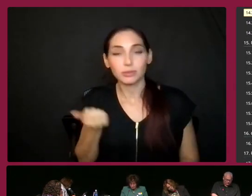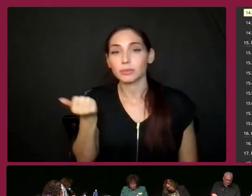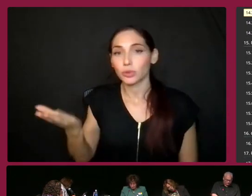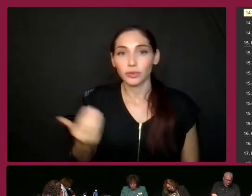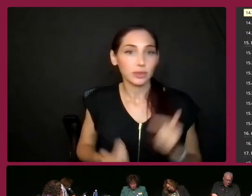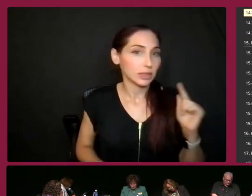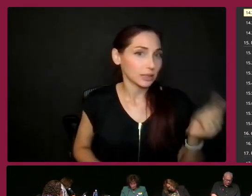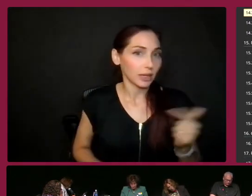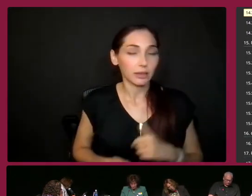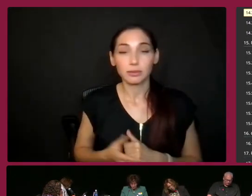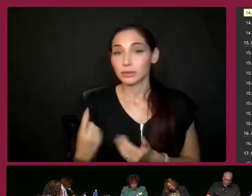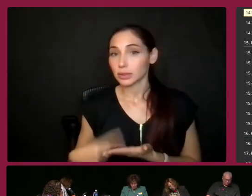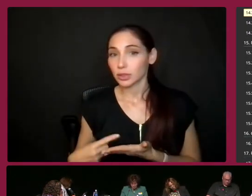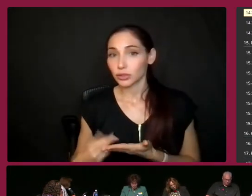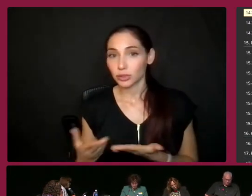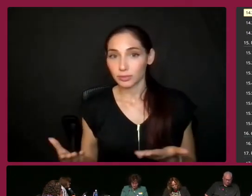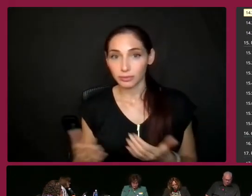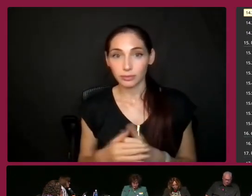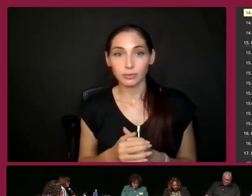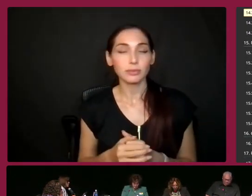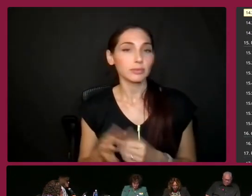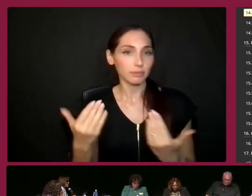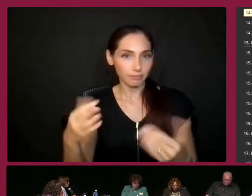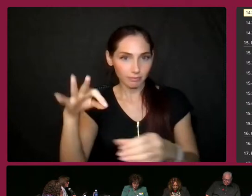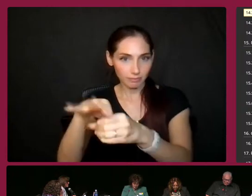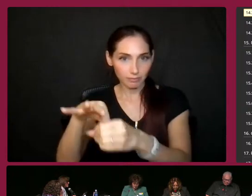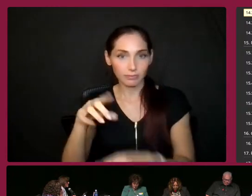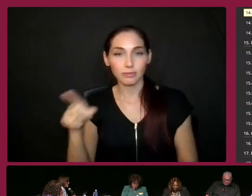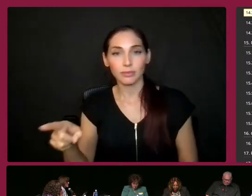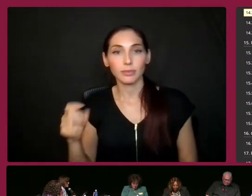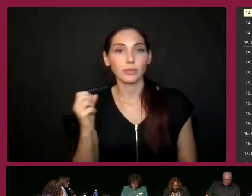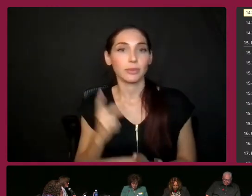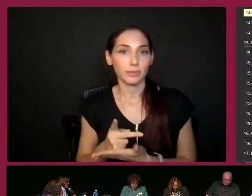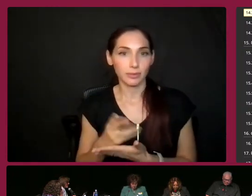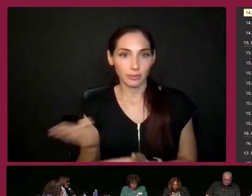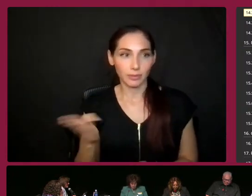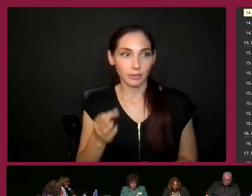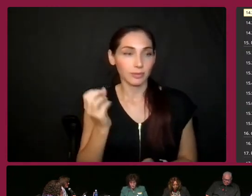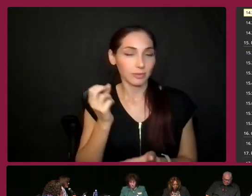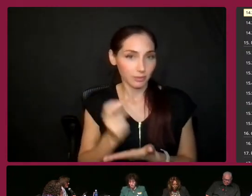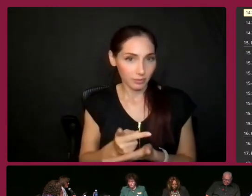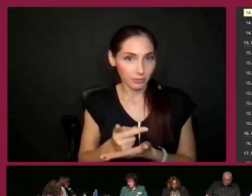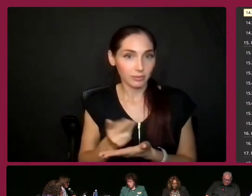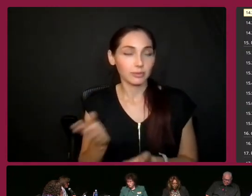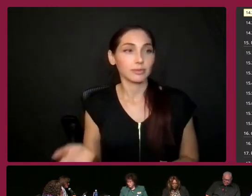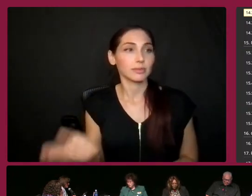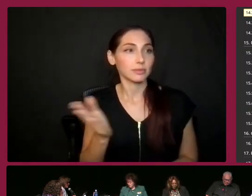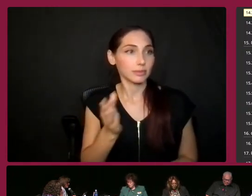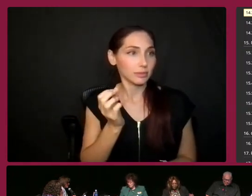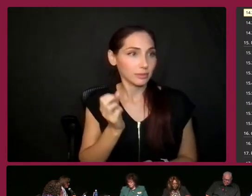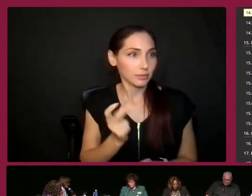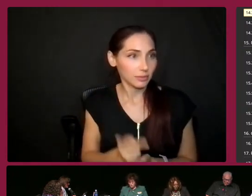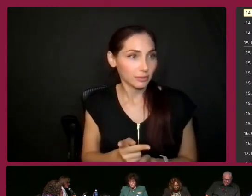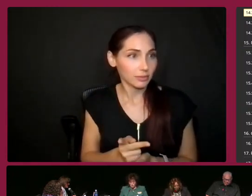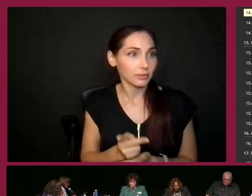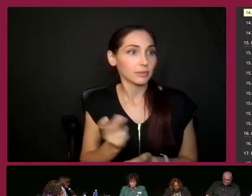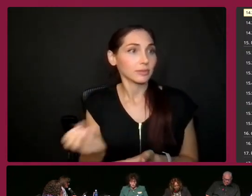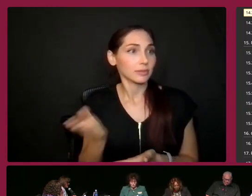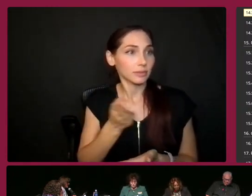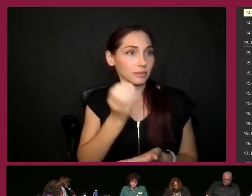Discussion? Vote. Student Trustee Rivera? Approved. Trustee Gaines? Approved. Trustee Rives? Yes. Trustee Buffalo? Yes.